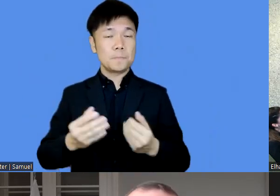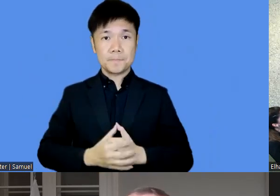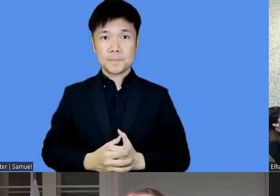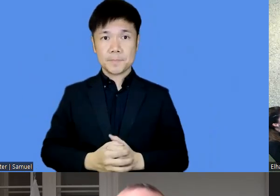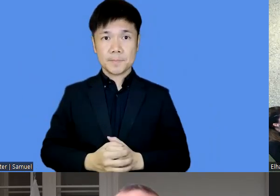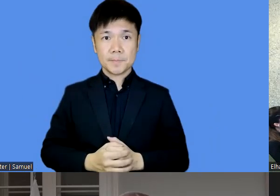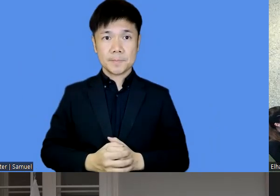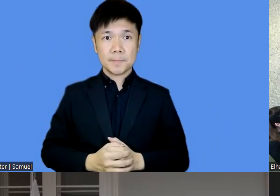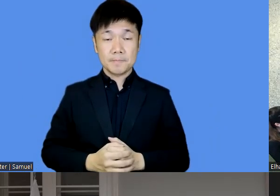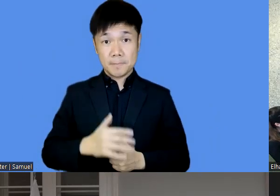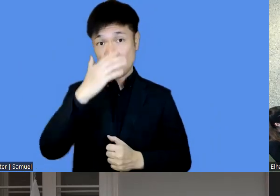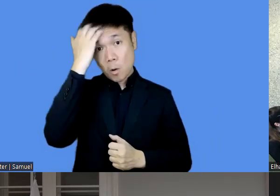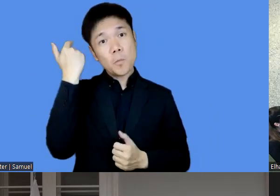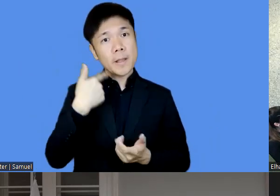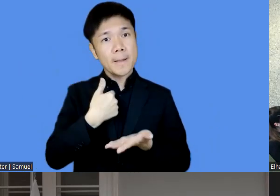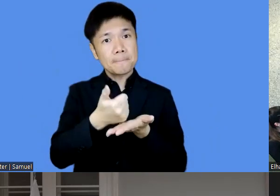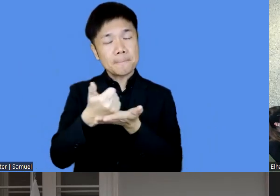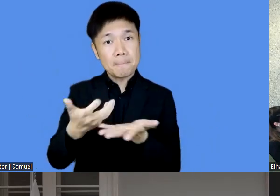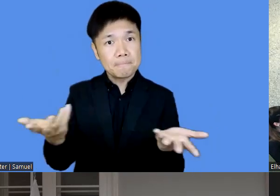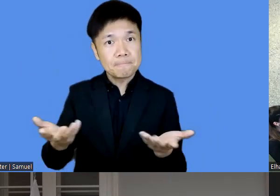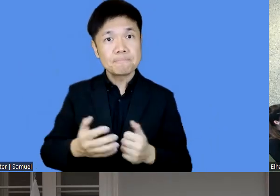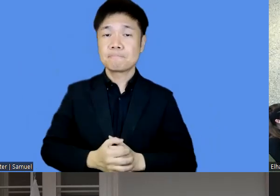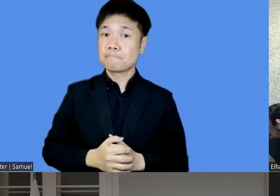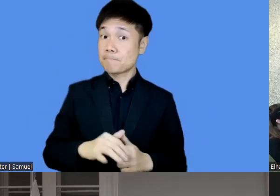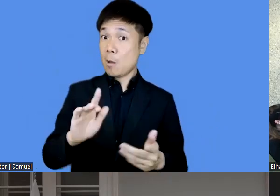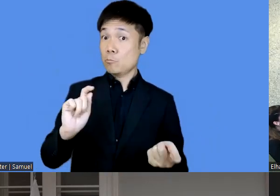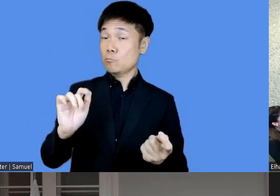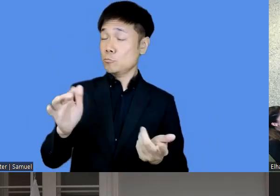from us to help them shape what they want to do.